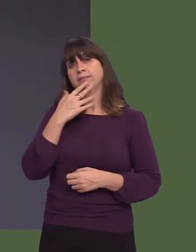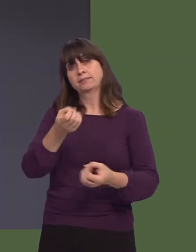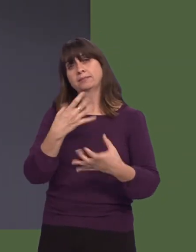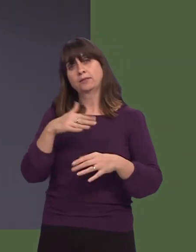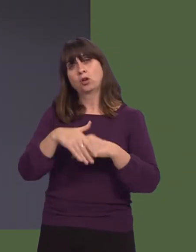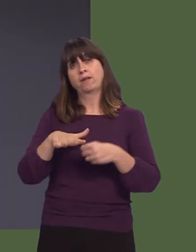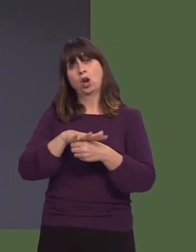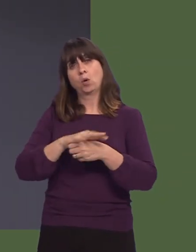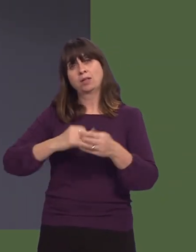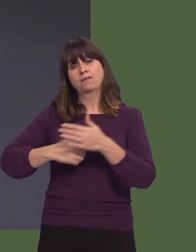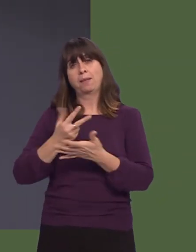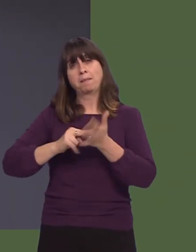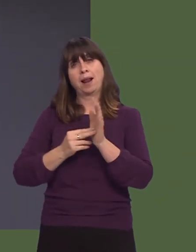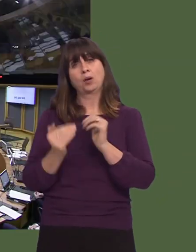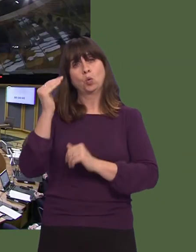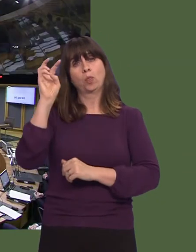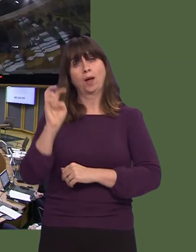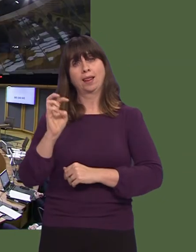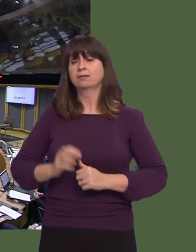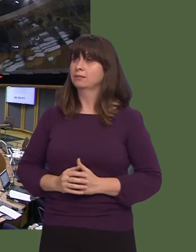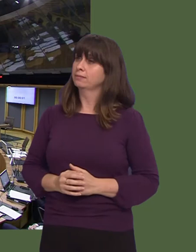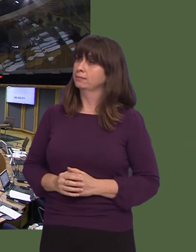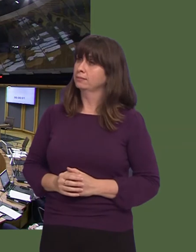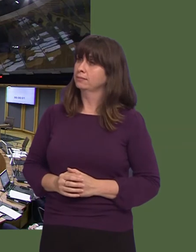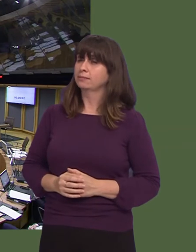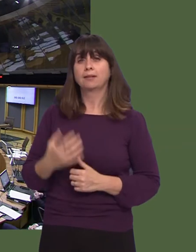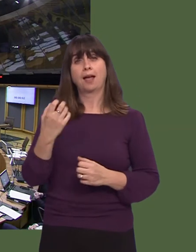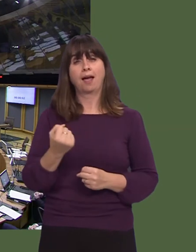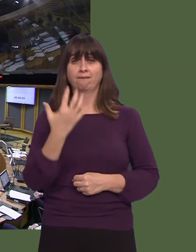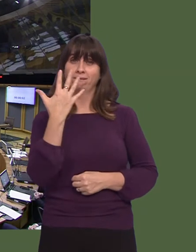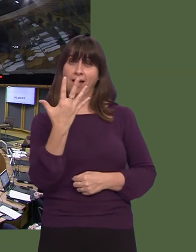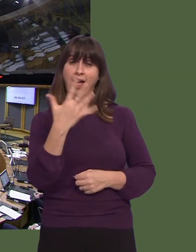Carwyn Jones AM: Mae pum cynllun datblygu lleol wediíu mabwysiadu yn y gogledd, ac